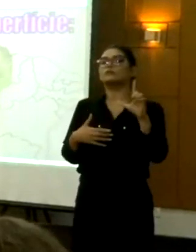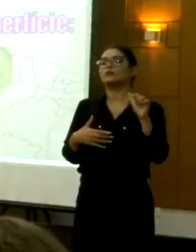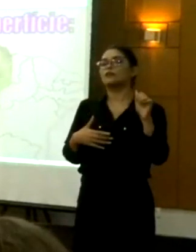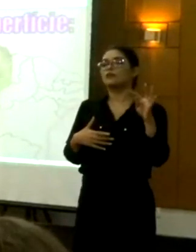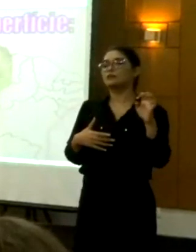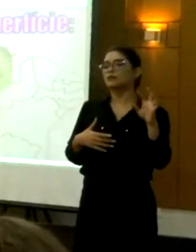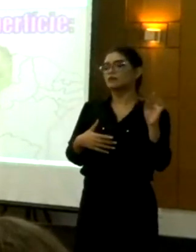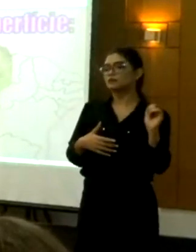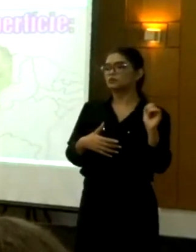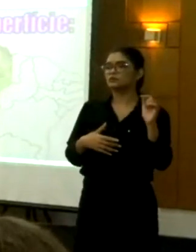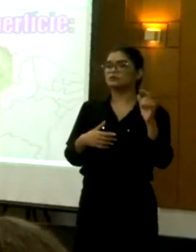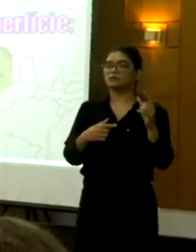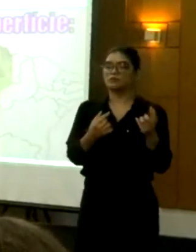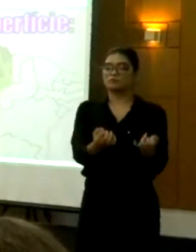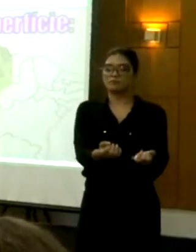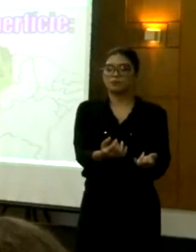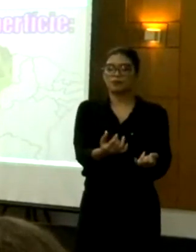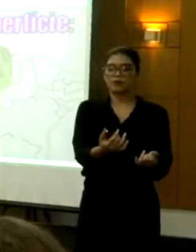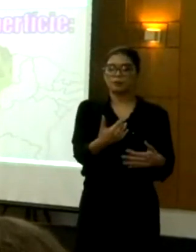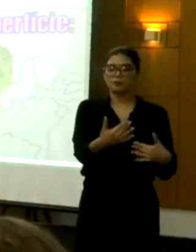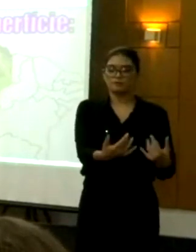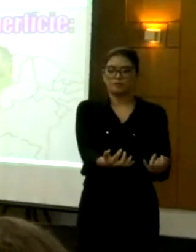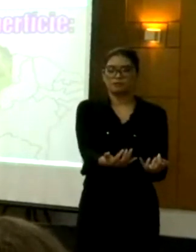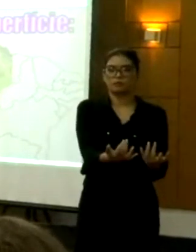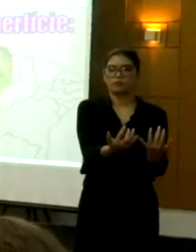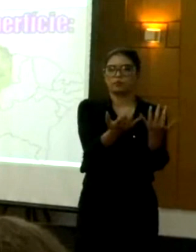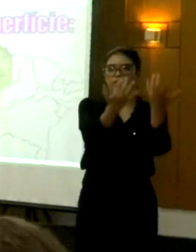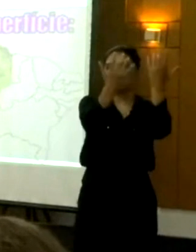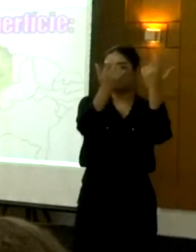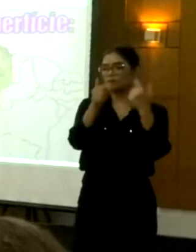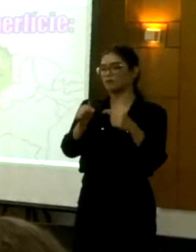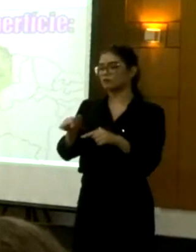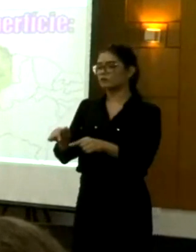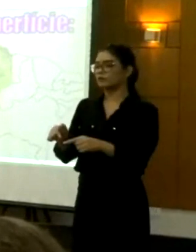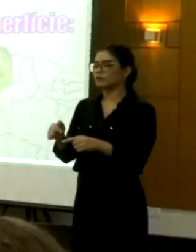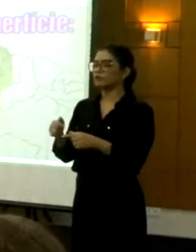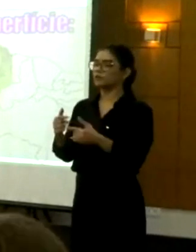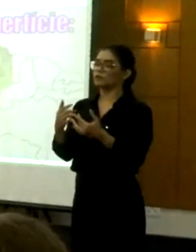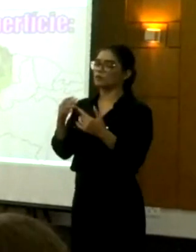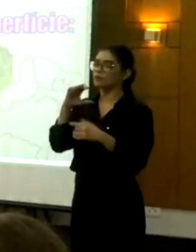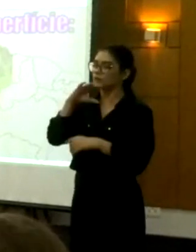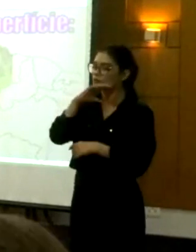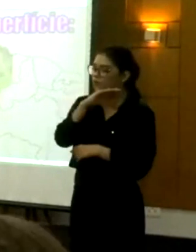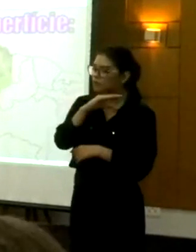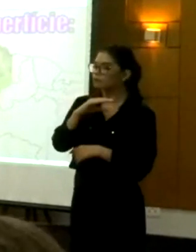and sensible heat is used for heating the air so is a direct answer is the heating of the air